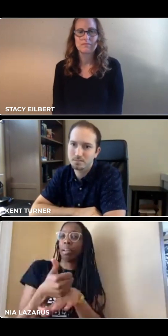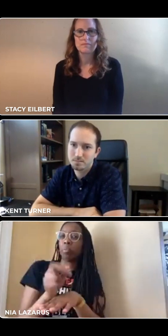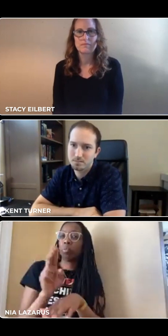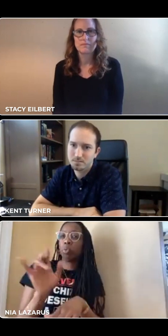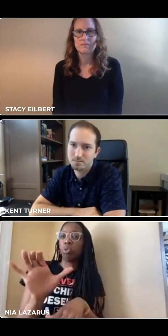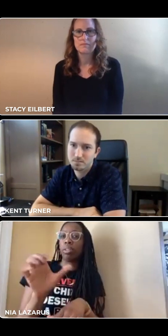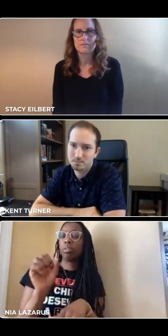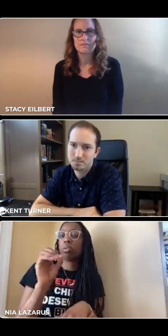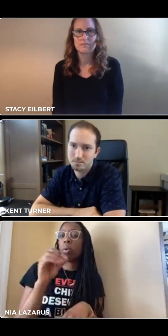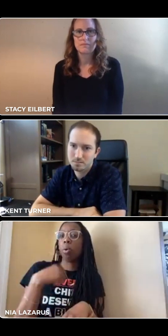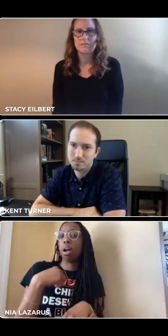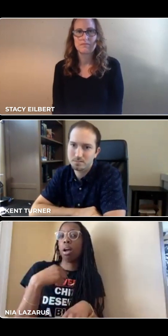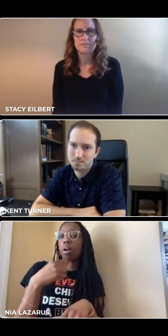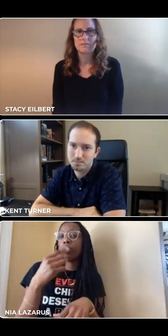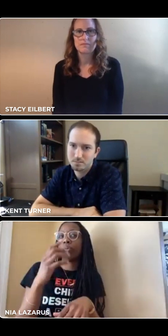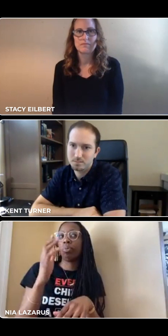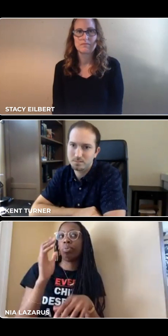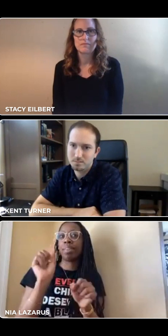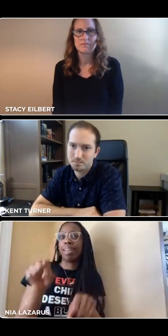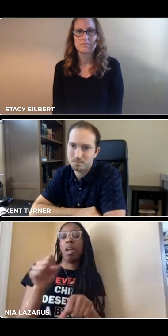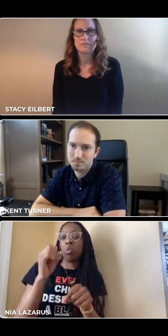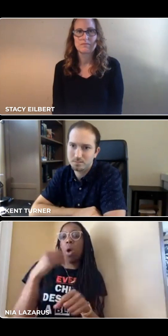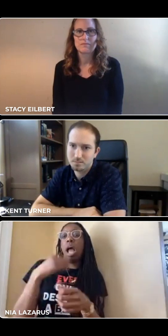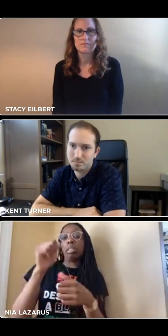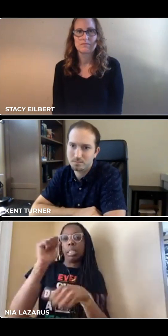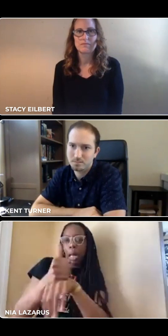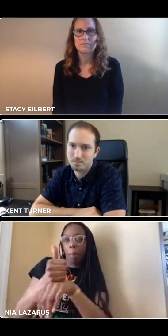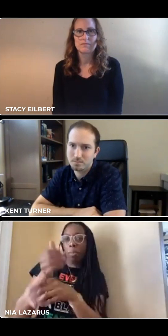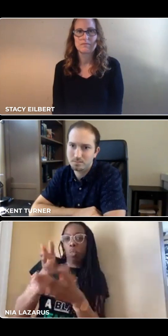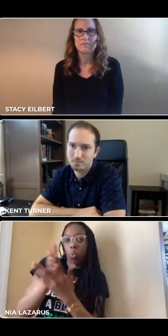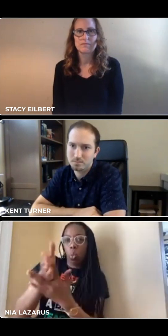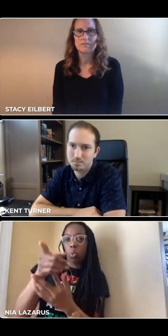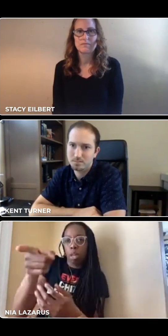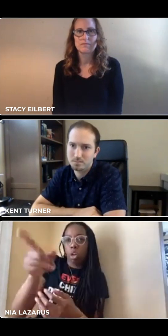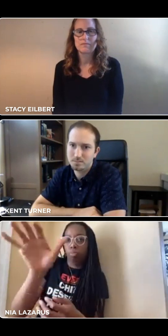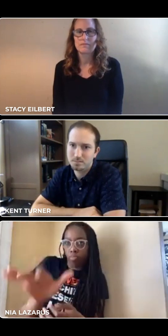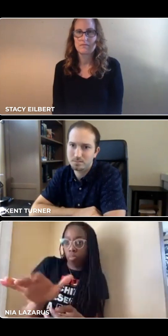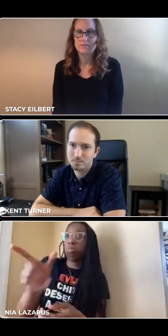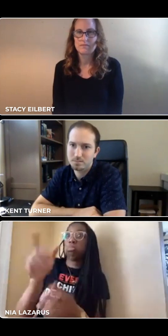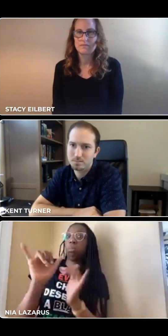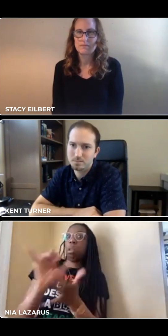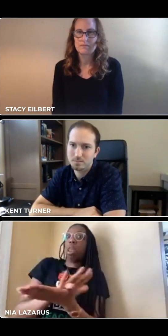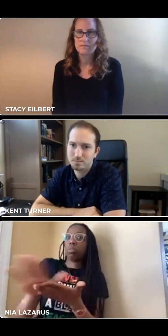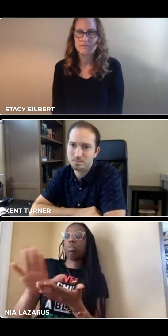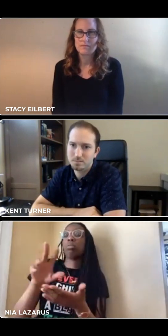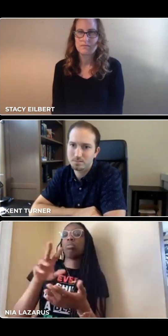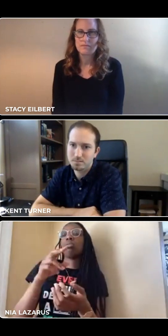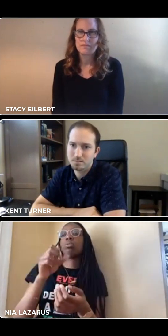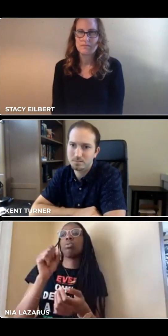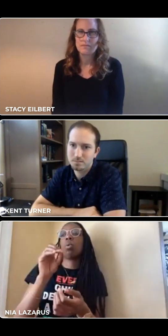what Google had, and I saw that it can be adjusted. So, I can set it all up, and it's